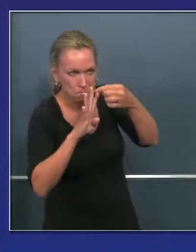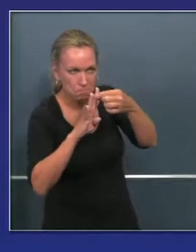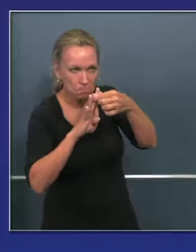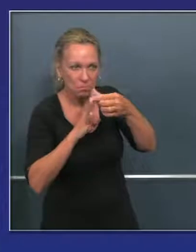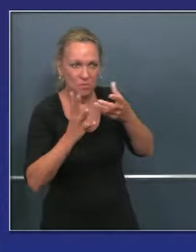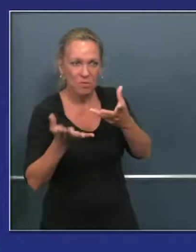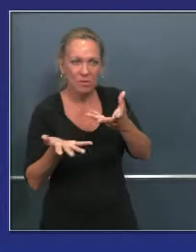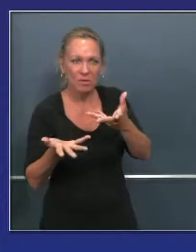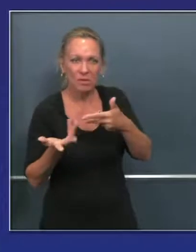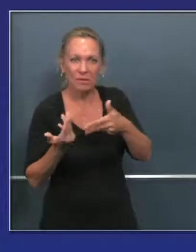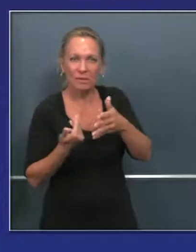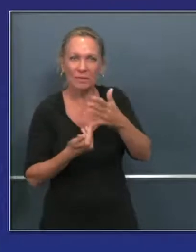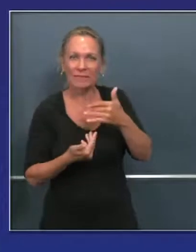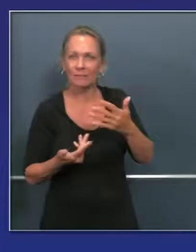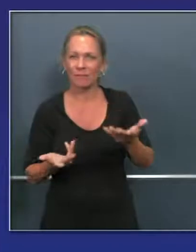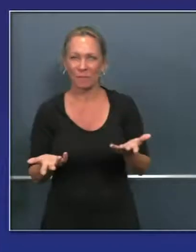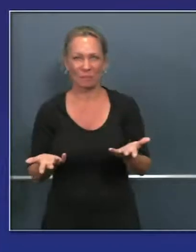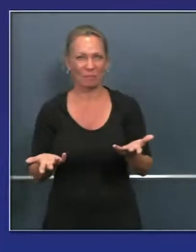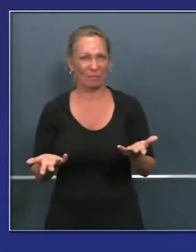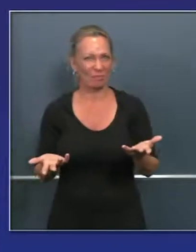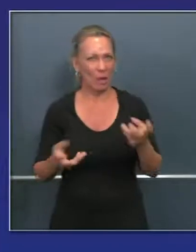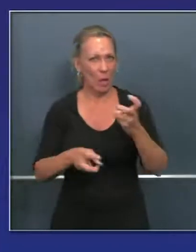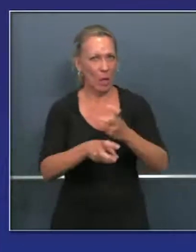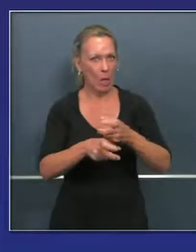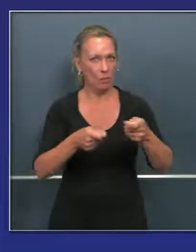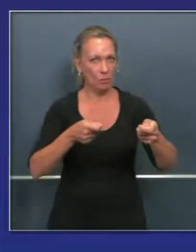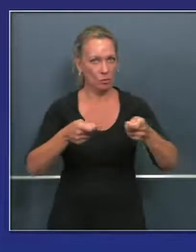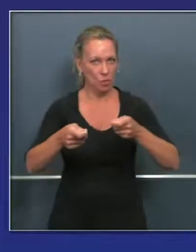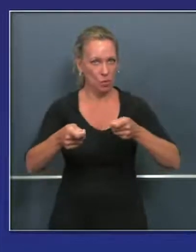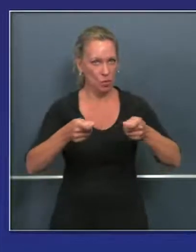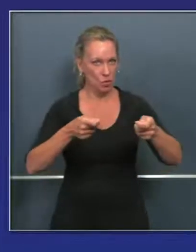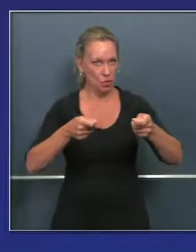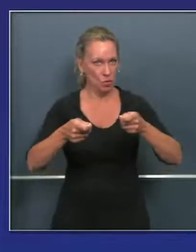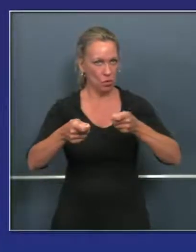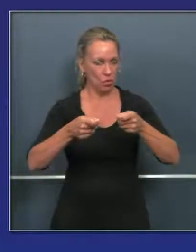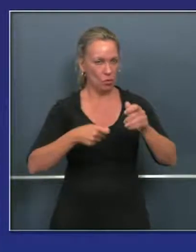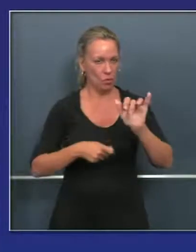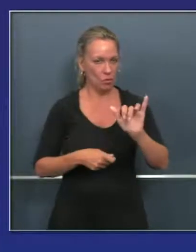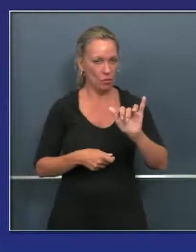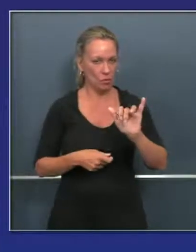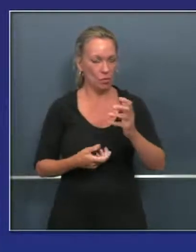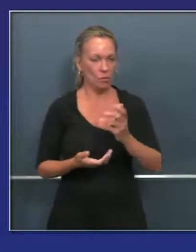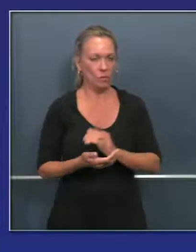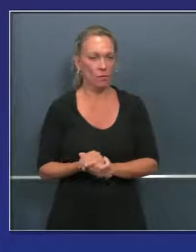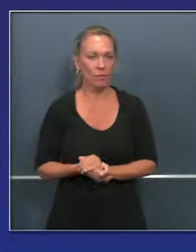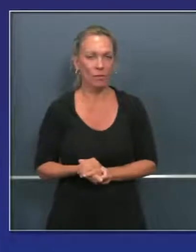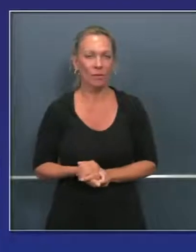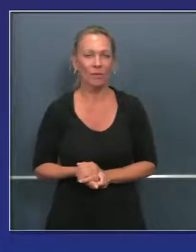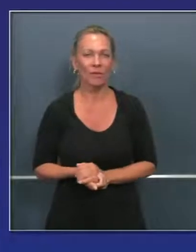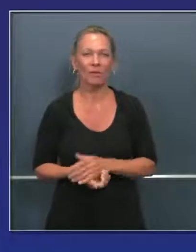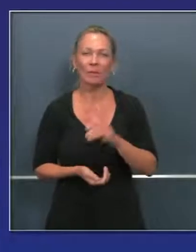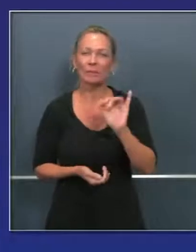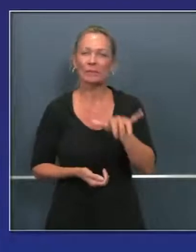system to support increase increases is equally important so that look at county by county is